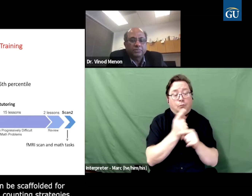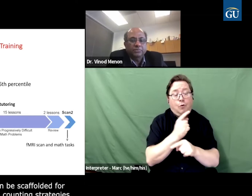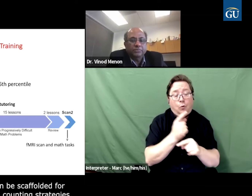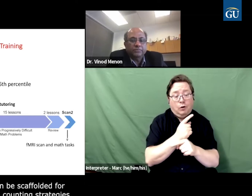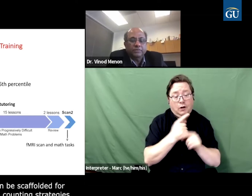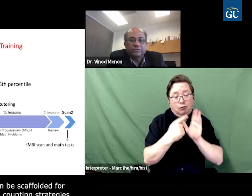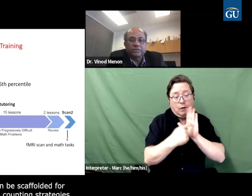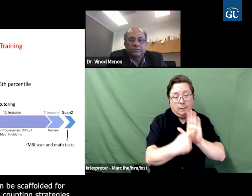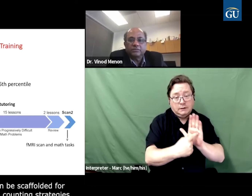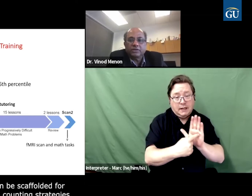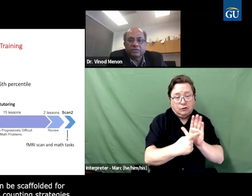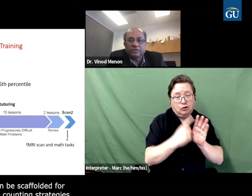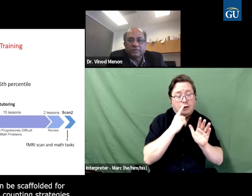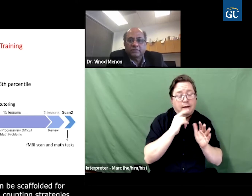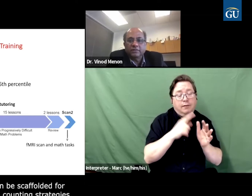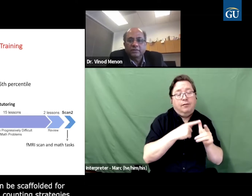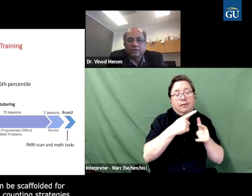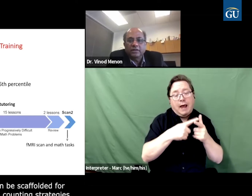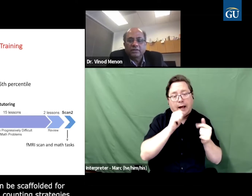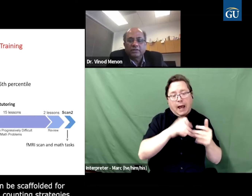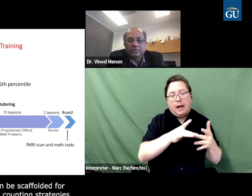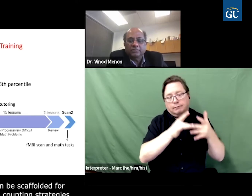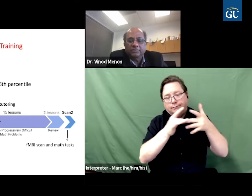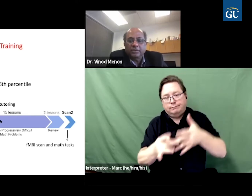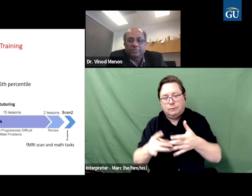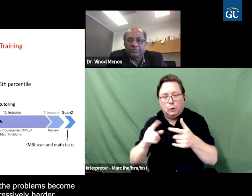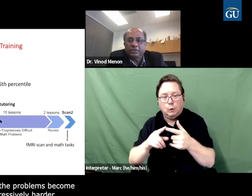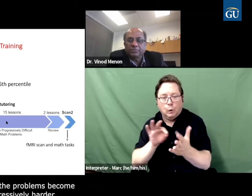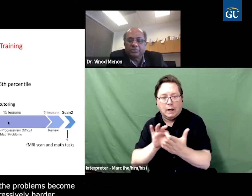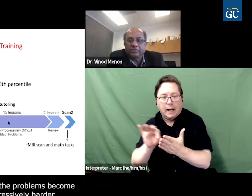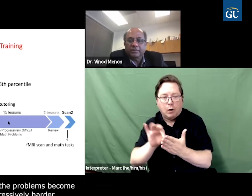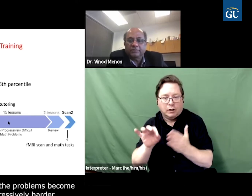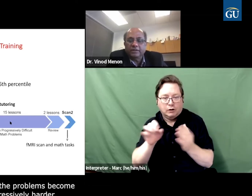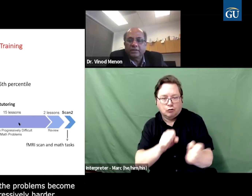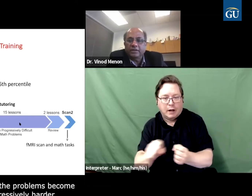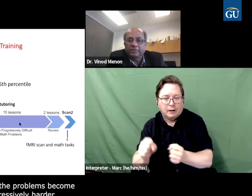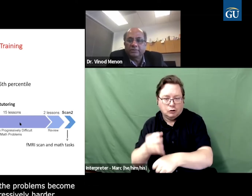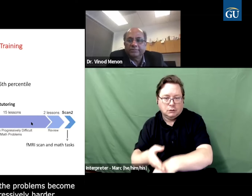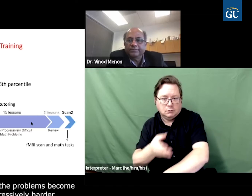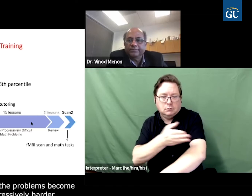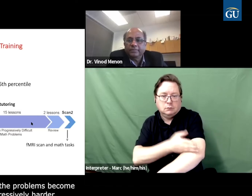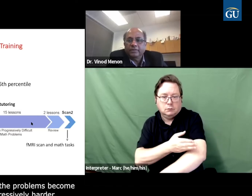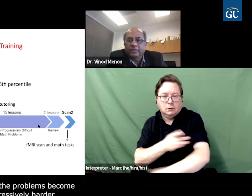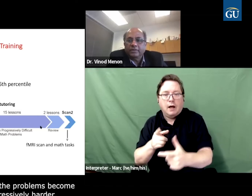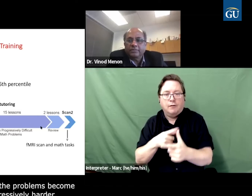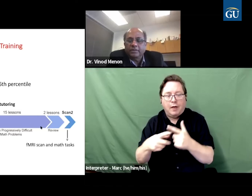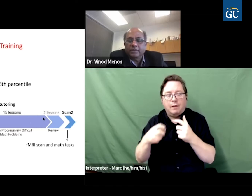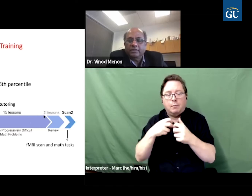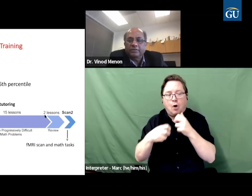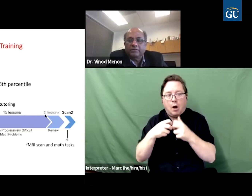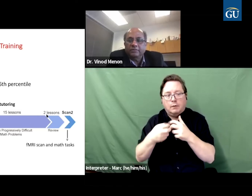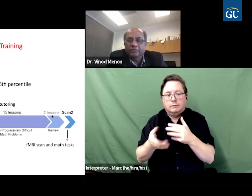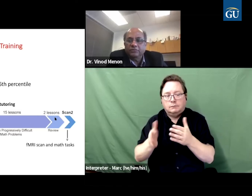for improved counting strategies and then the problems become